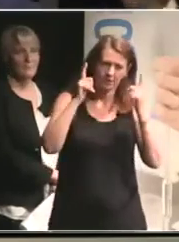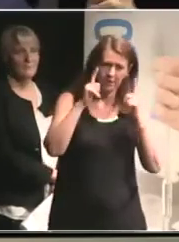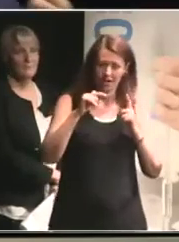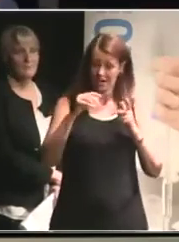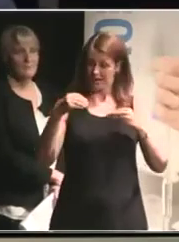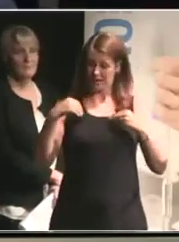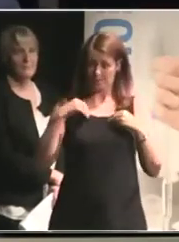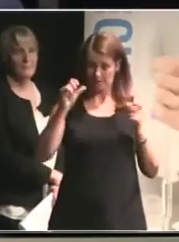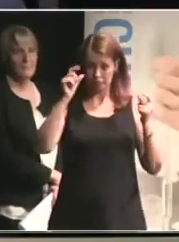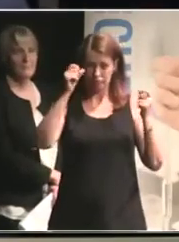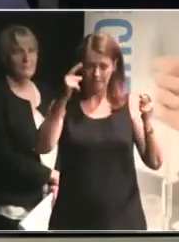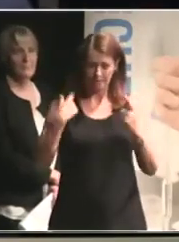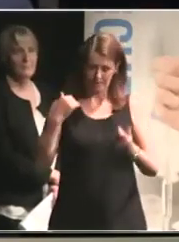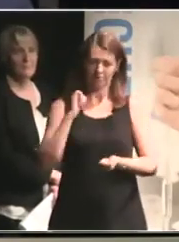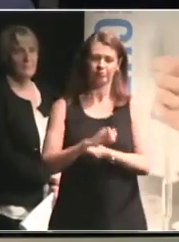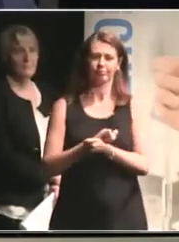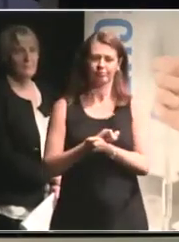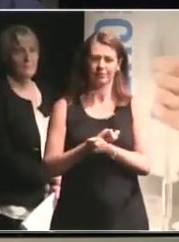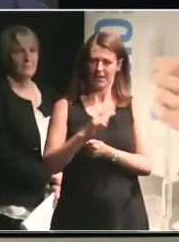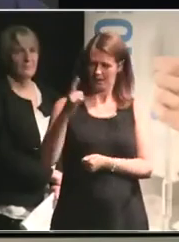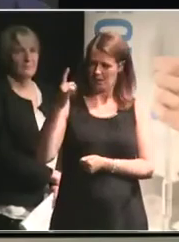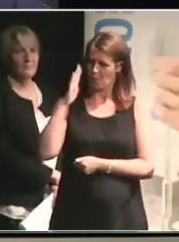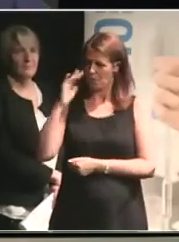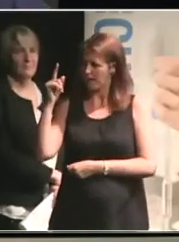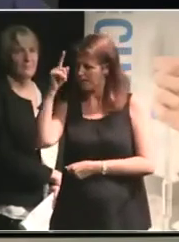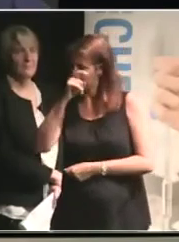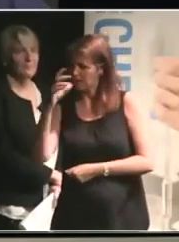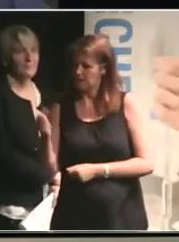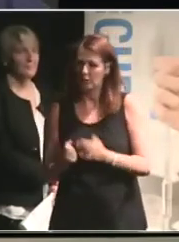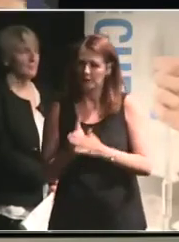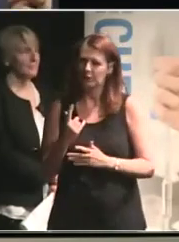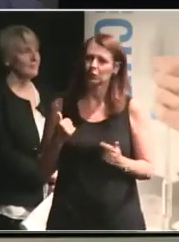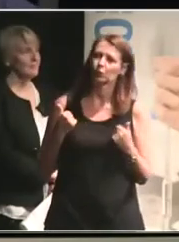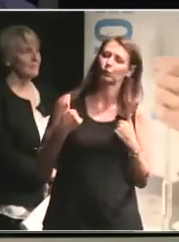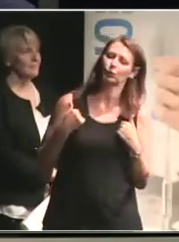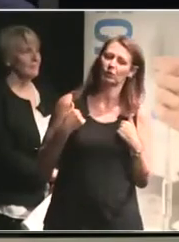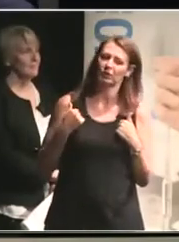but their hands are tied when an invention has to happen because you need the molecular